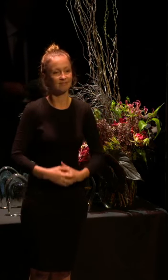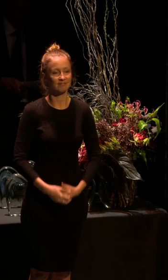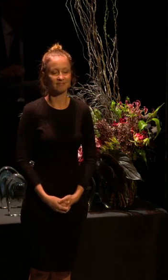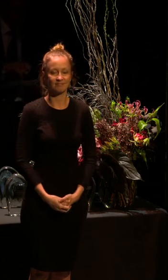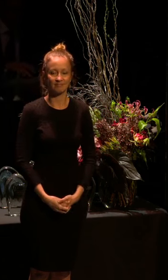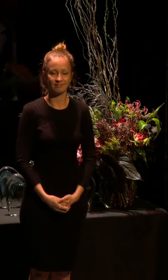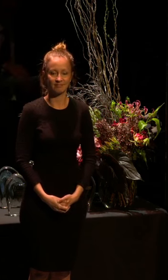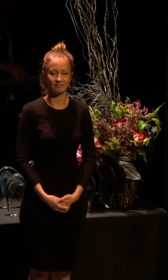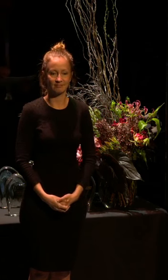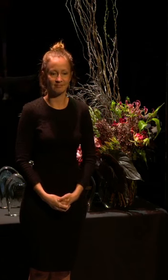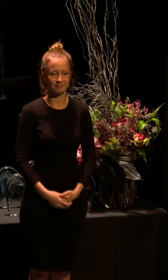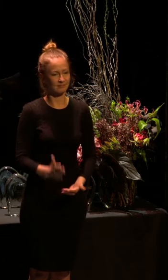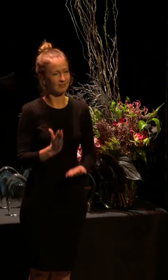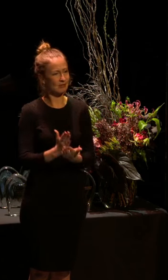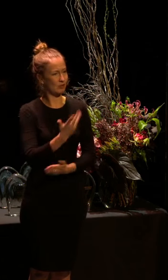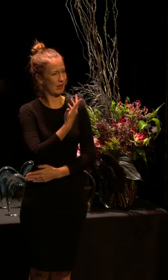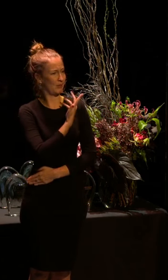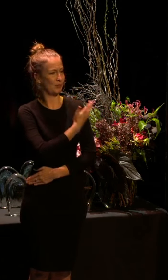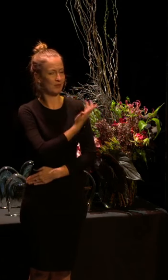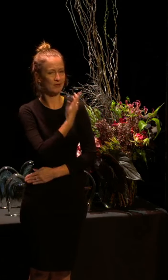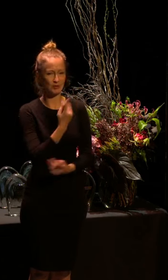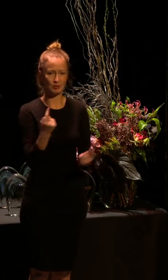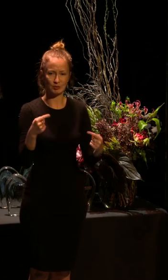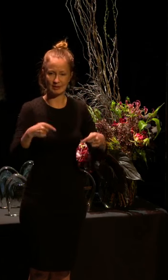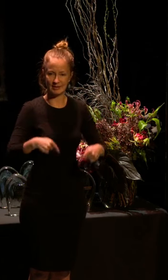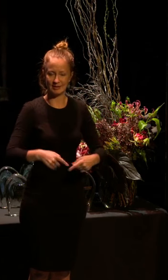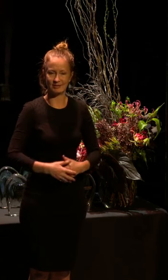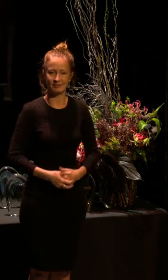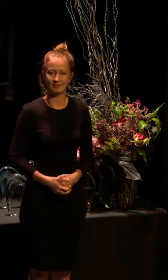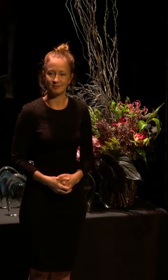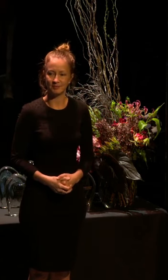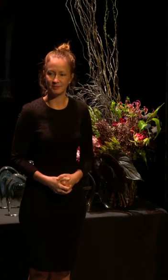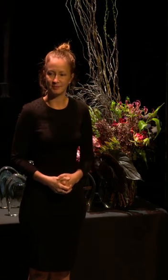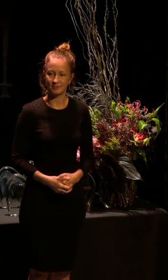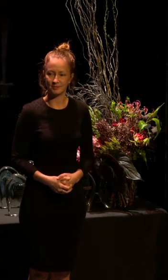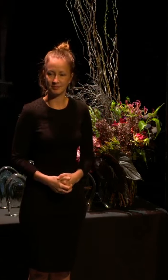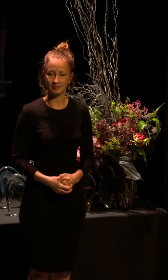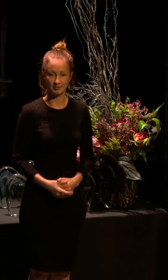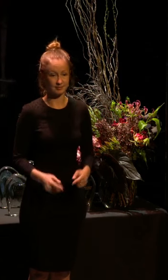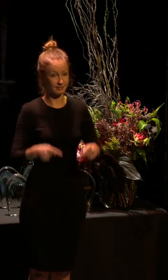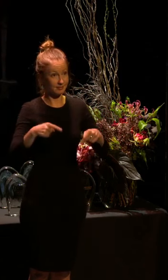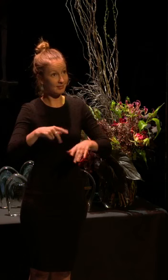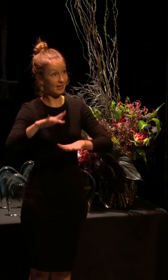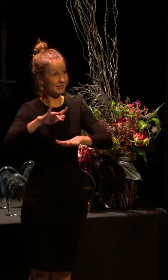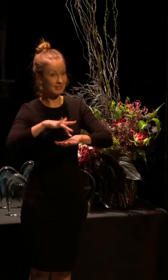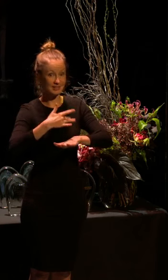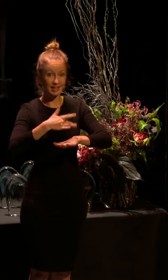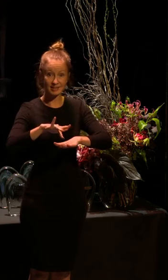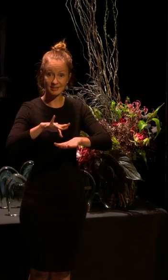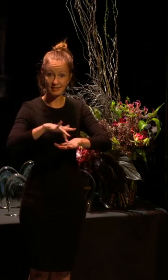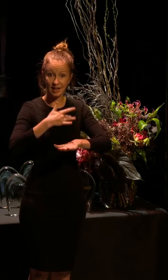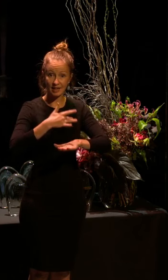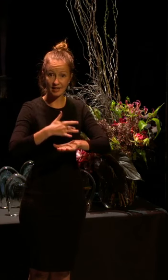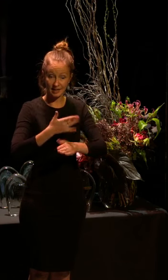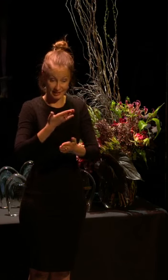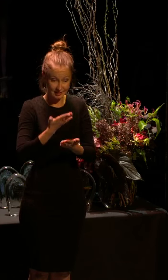What a privilege it is to be here... ..in this theatre, on this stage,